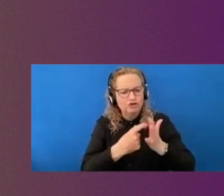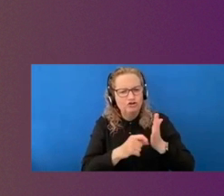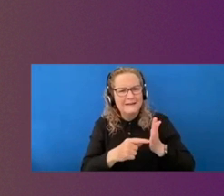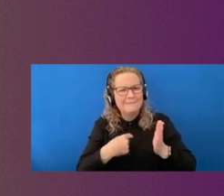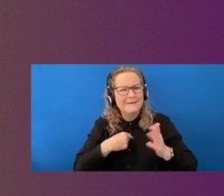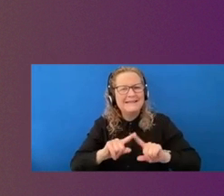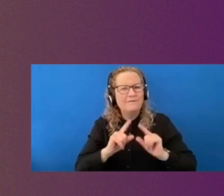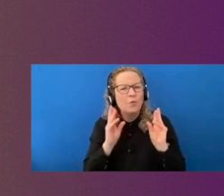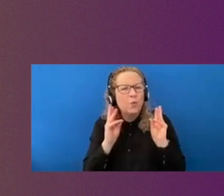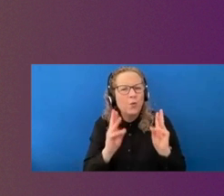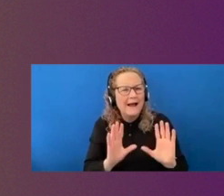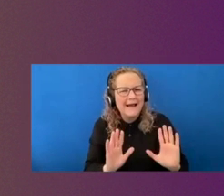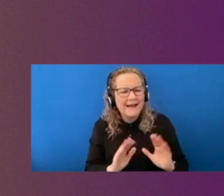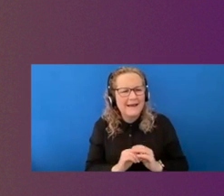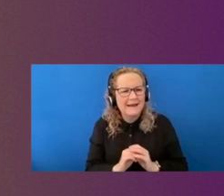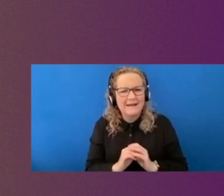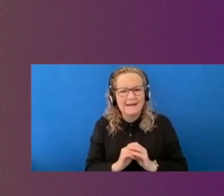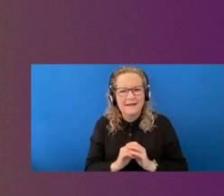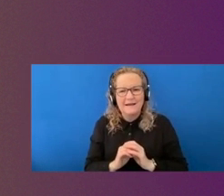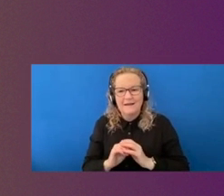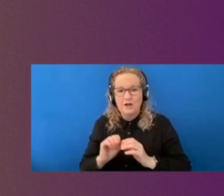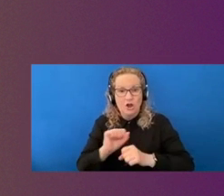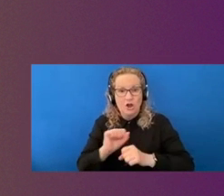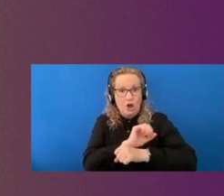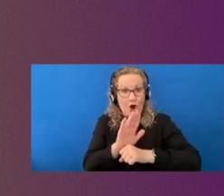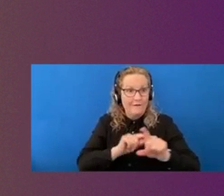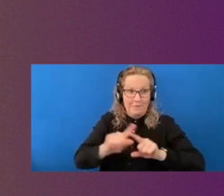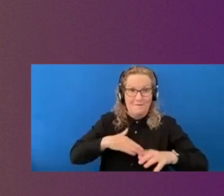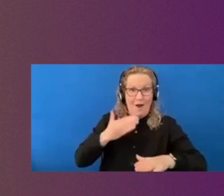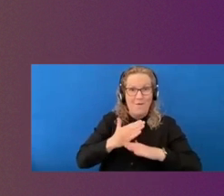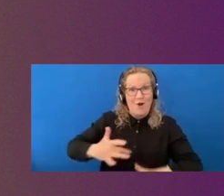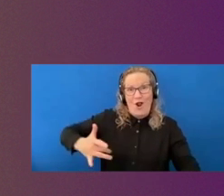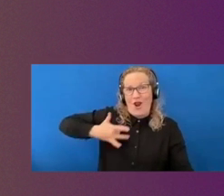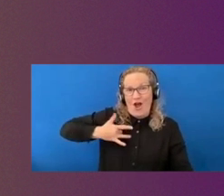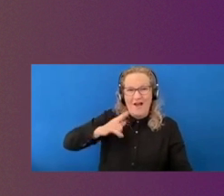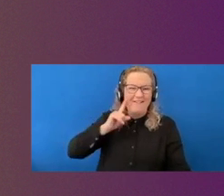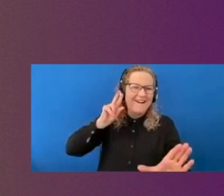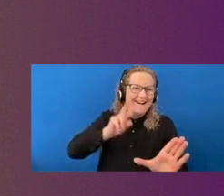um I mean appearing on screen for most of my work life for the last two years it takes a